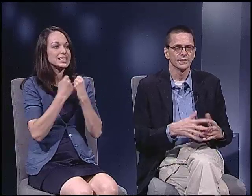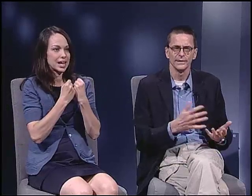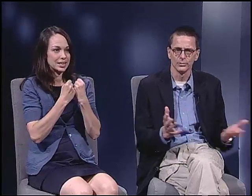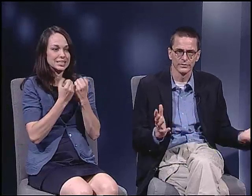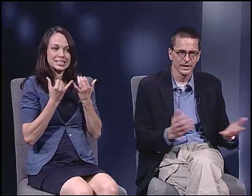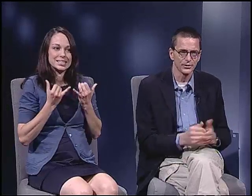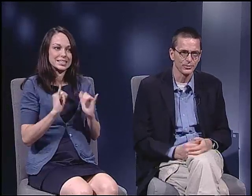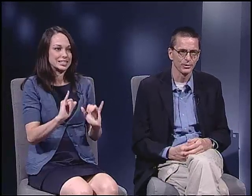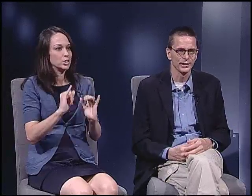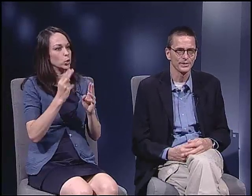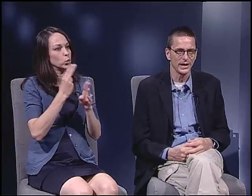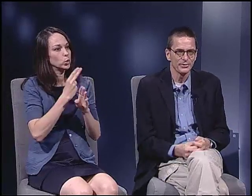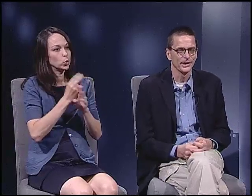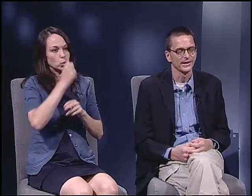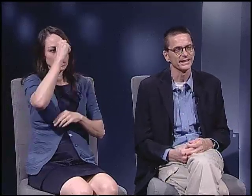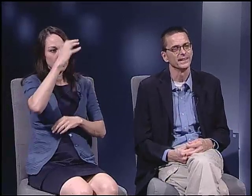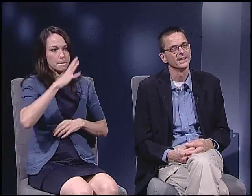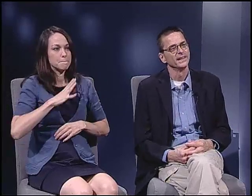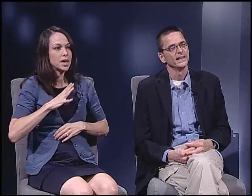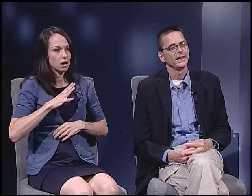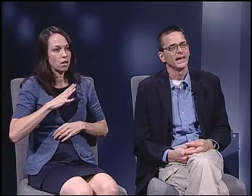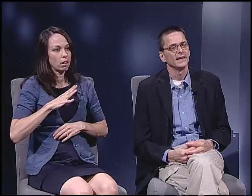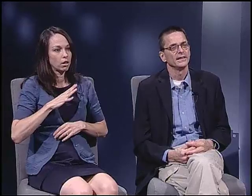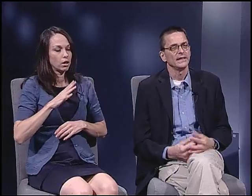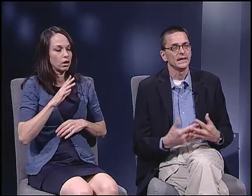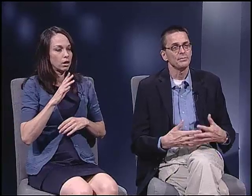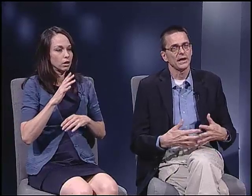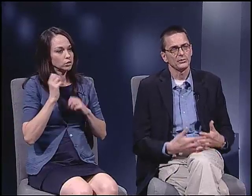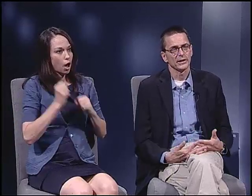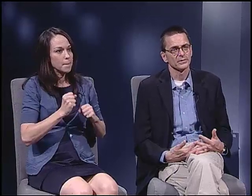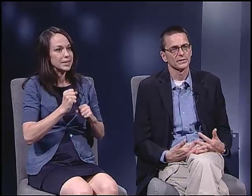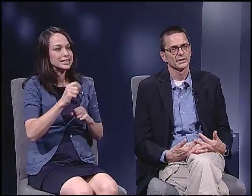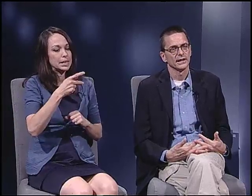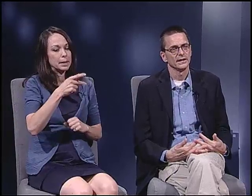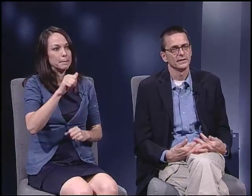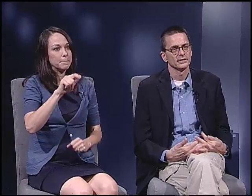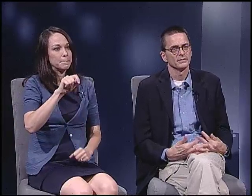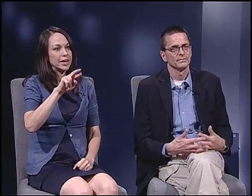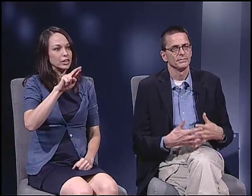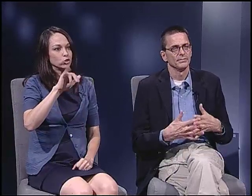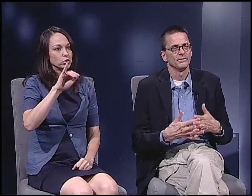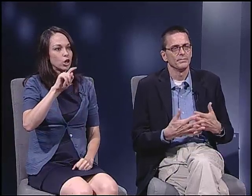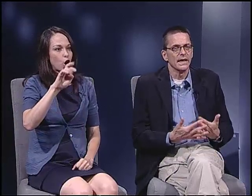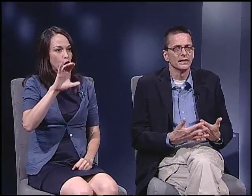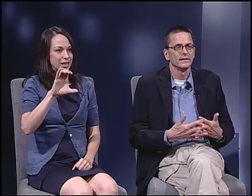the old fashion word is patriarchy. And in patriarchal societies men